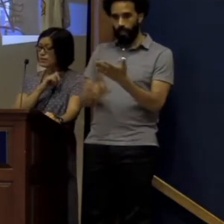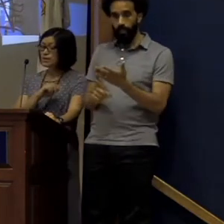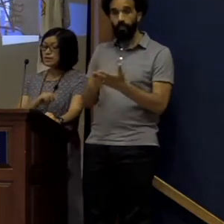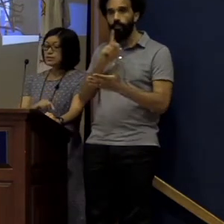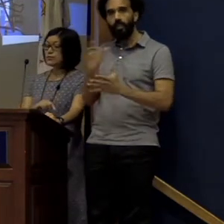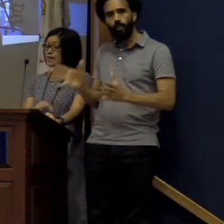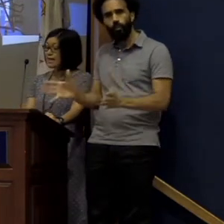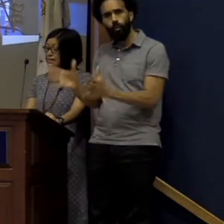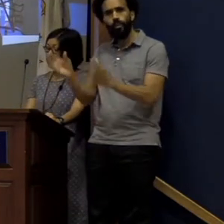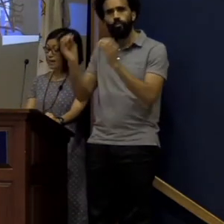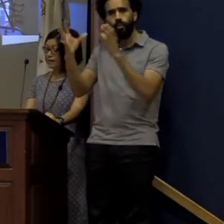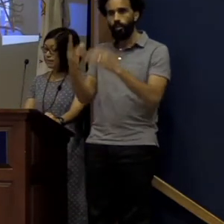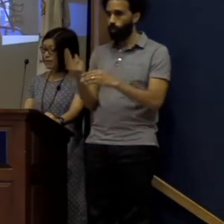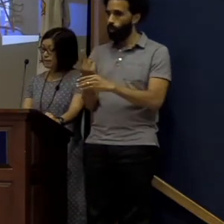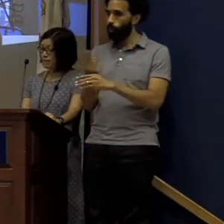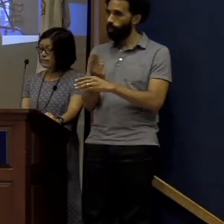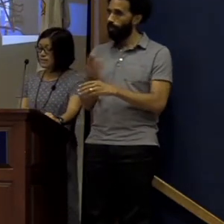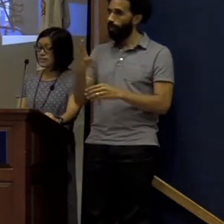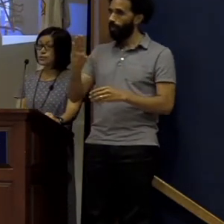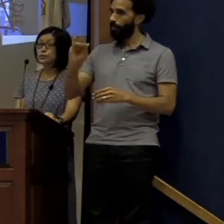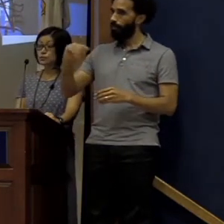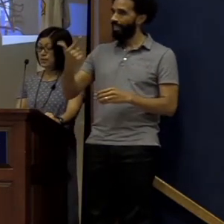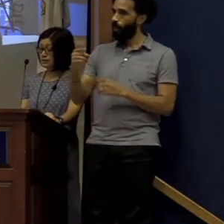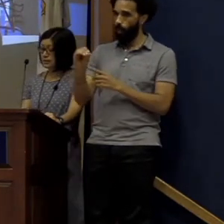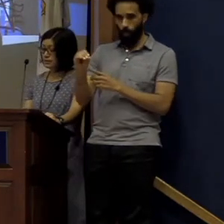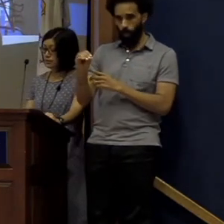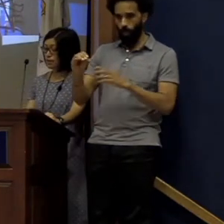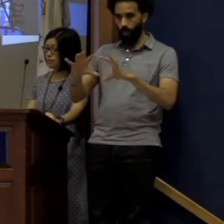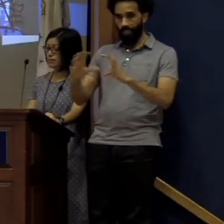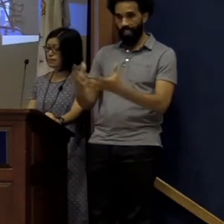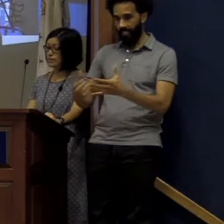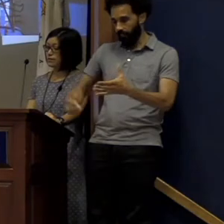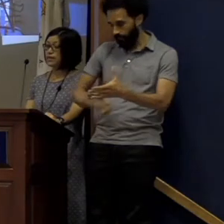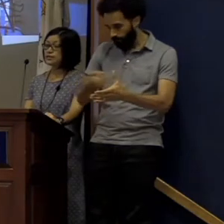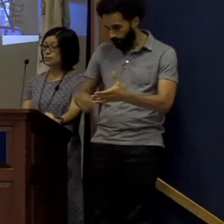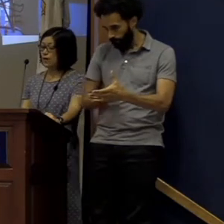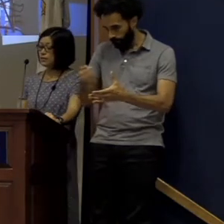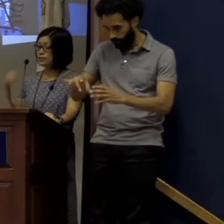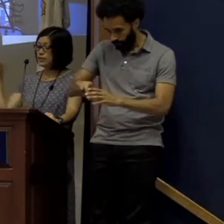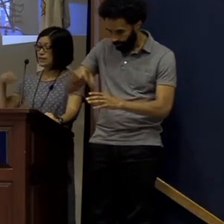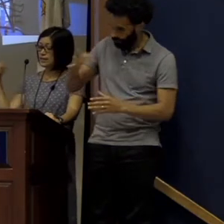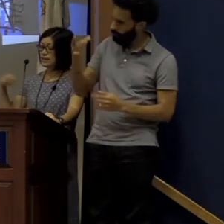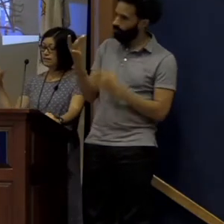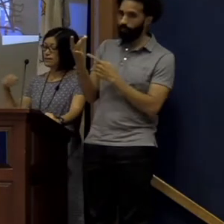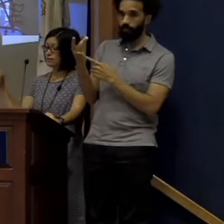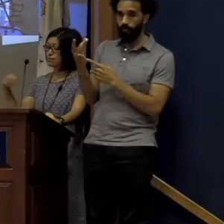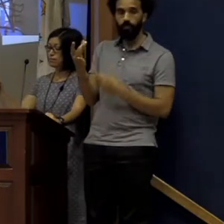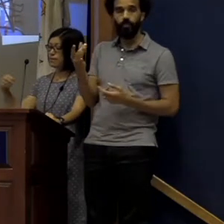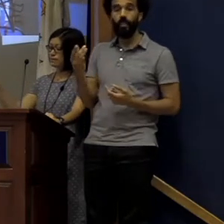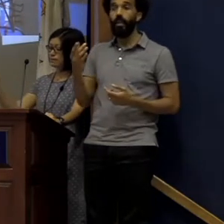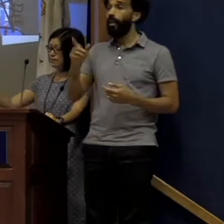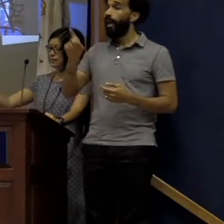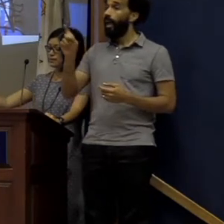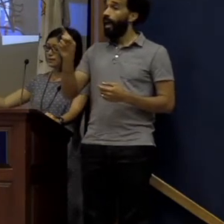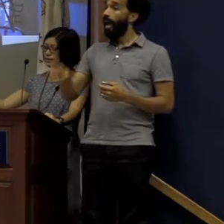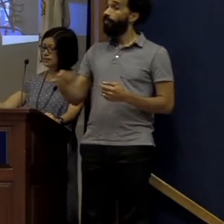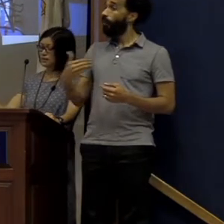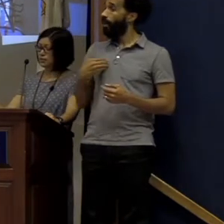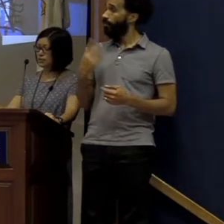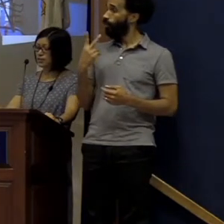So their designed went from needing two persons to operate a bingo cage onr to turn the lever to pop up the person that's gonna answer the question and